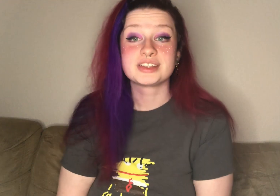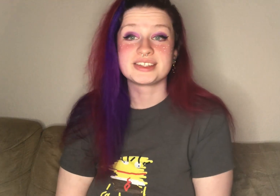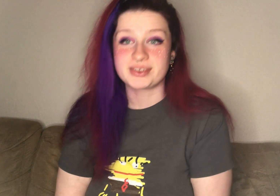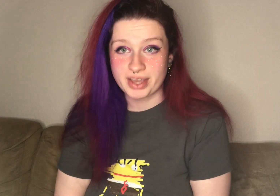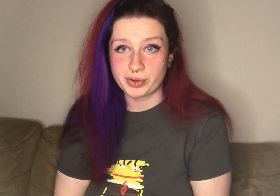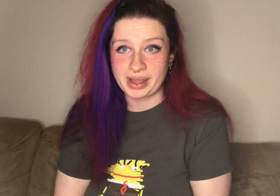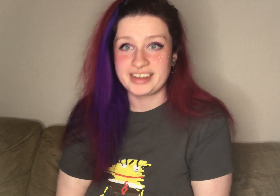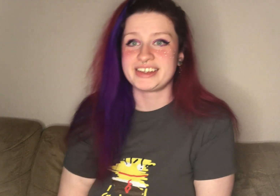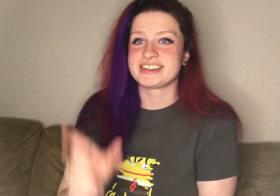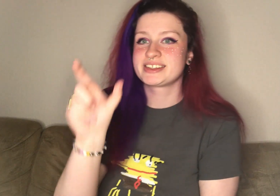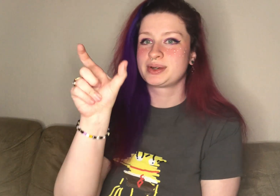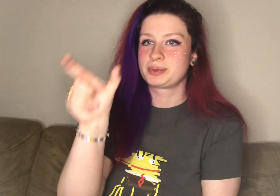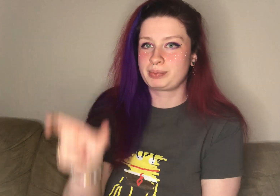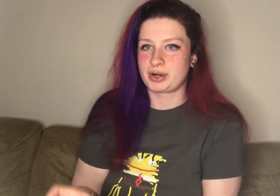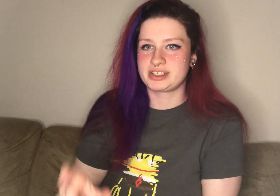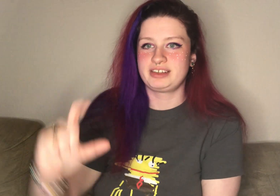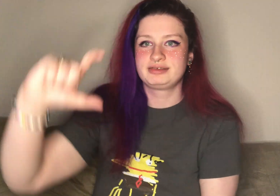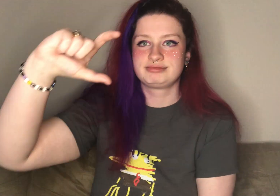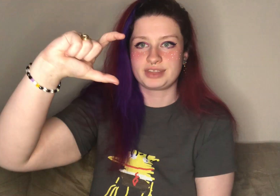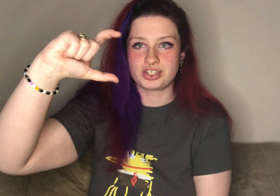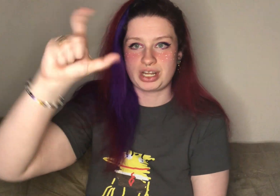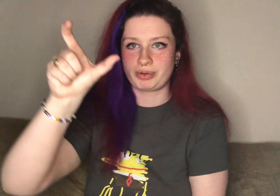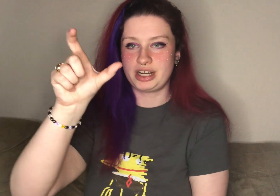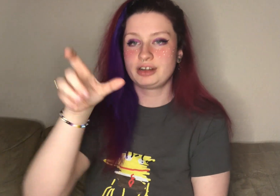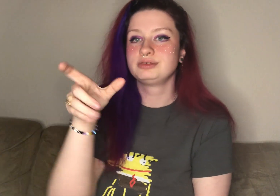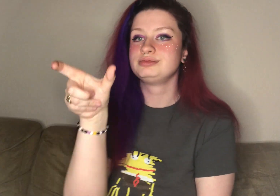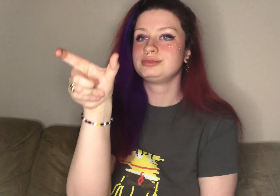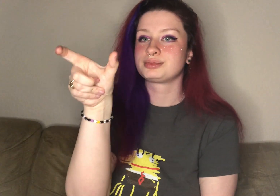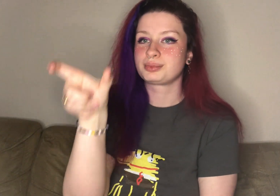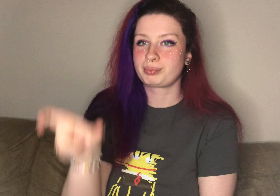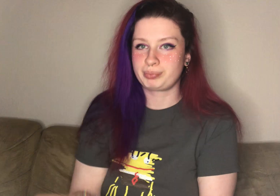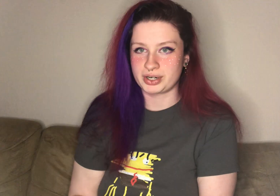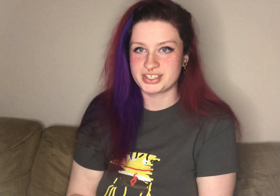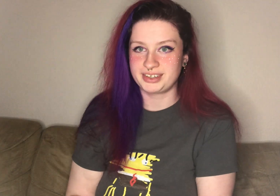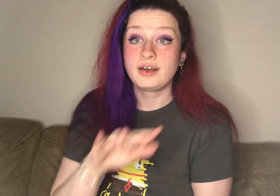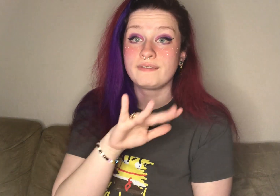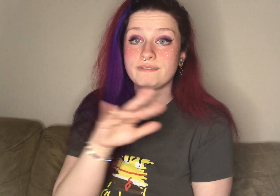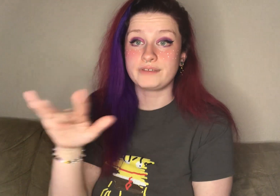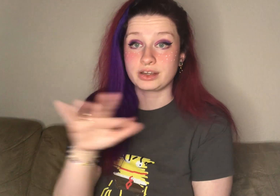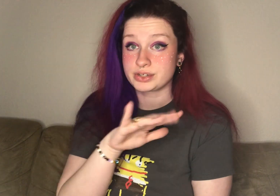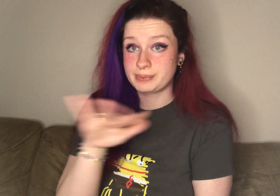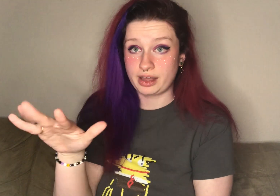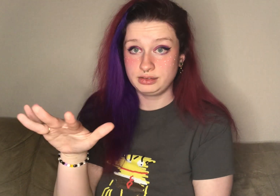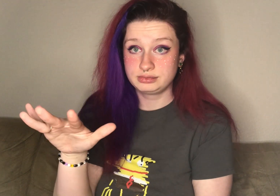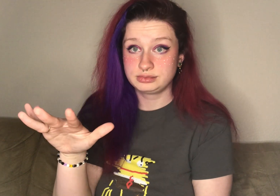so the other way is person (v2) this shape right here person fingerspell